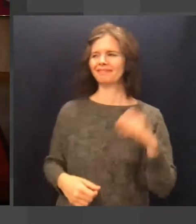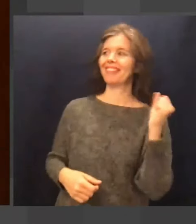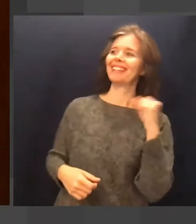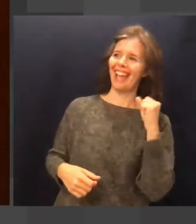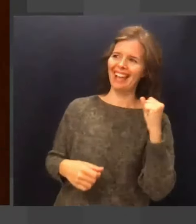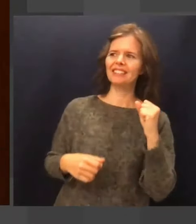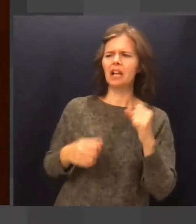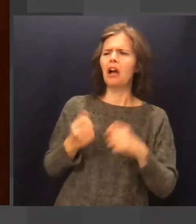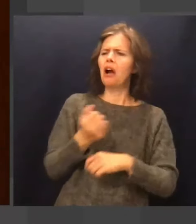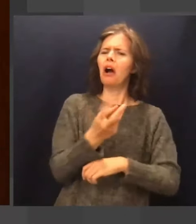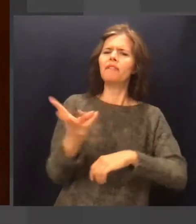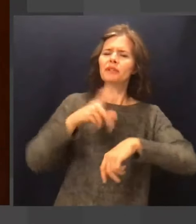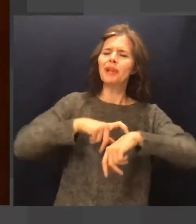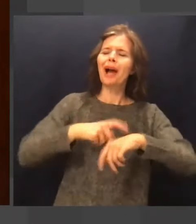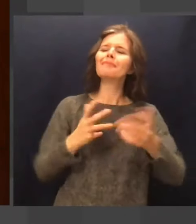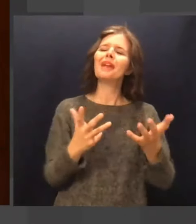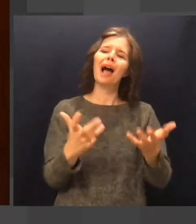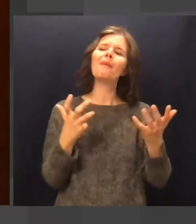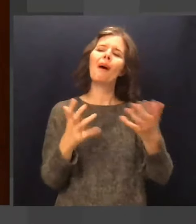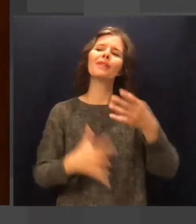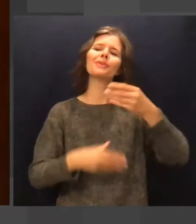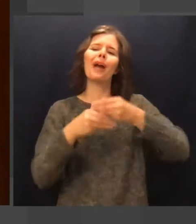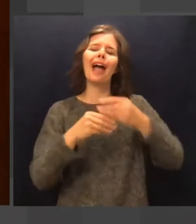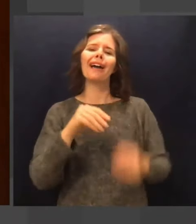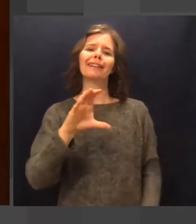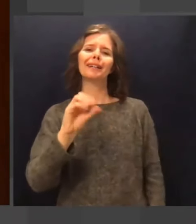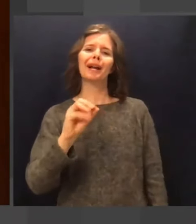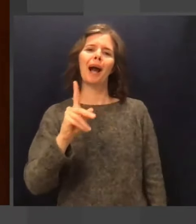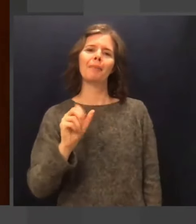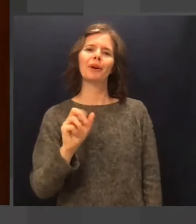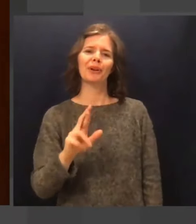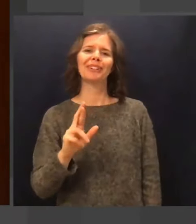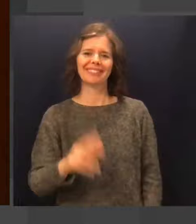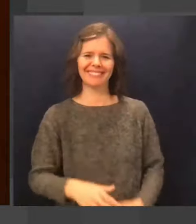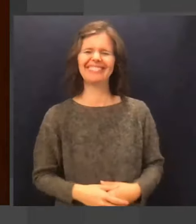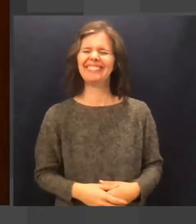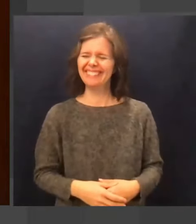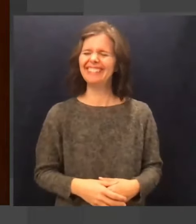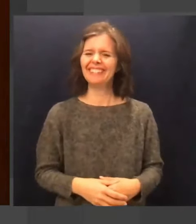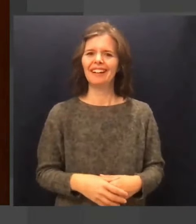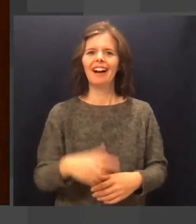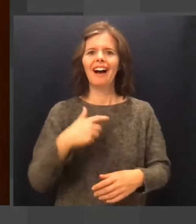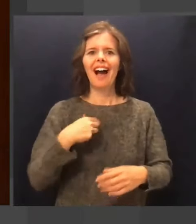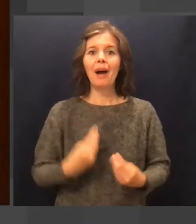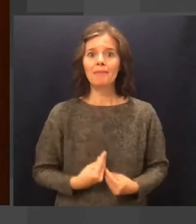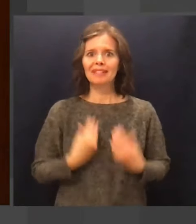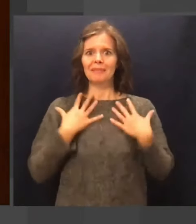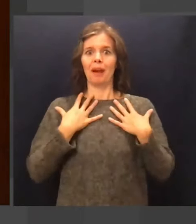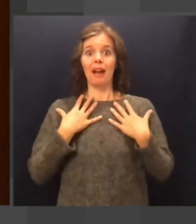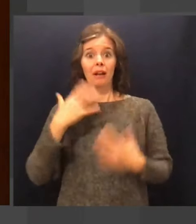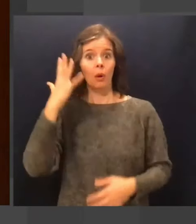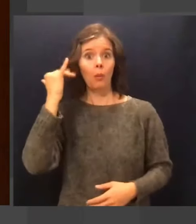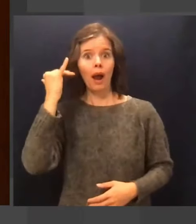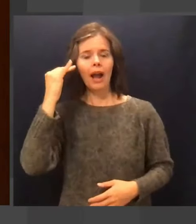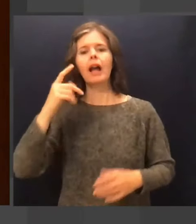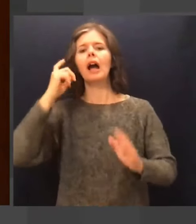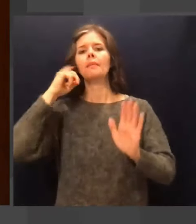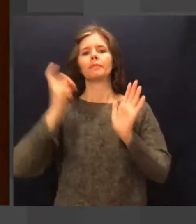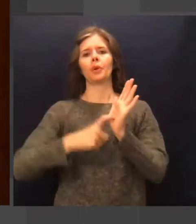YOU STARTED. YOU MENTIONED THAT ONCE OR TWICE. MAYBE A FEW TIMES. BUT YES.